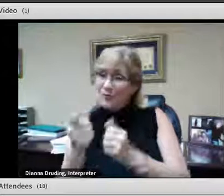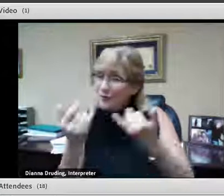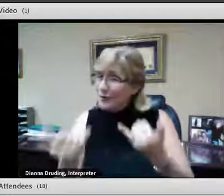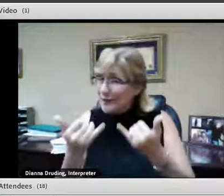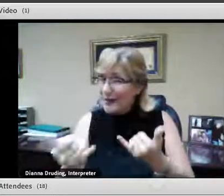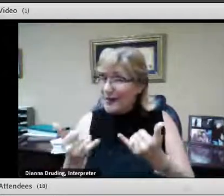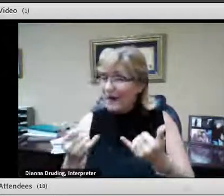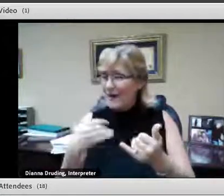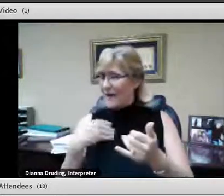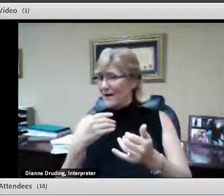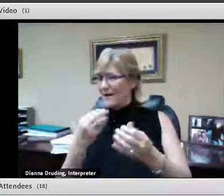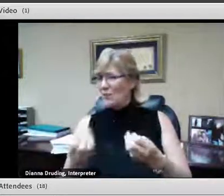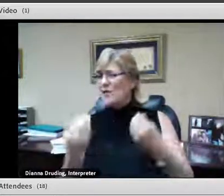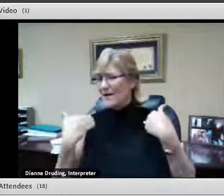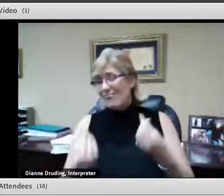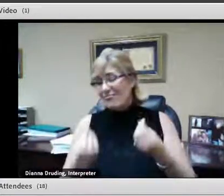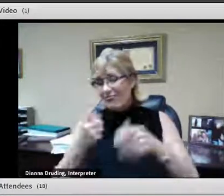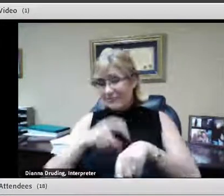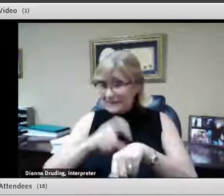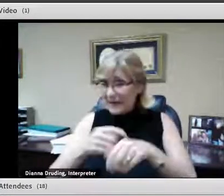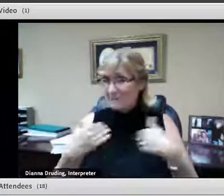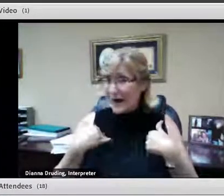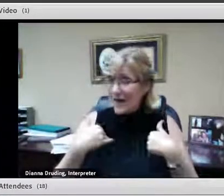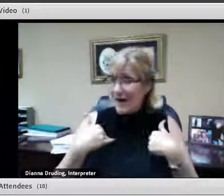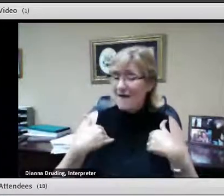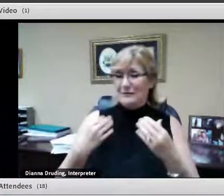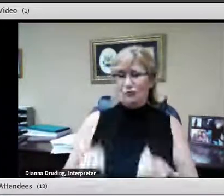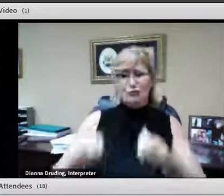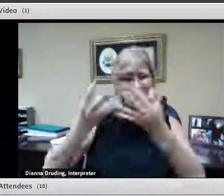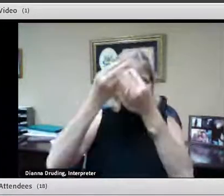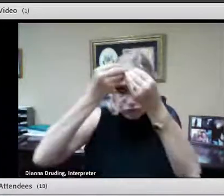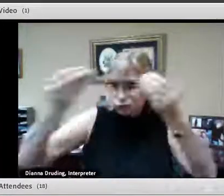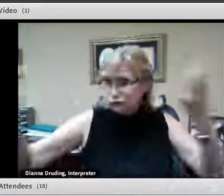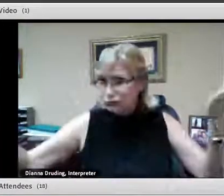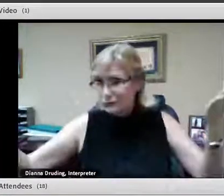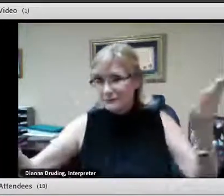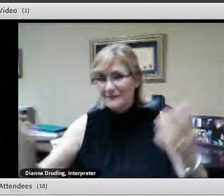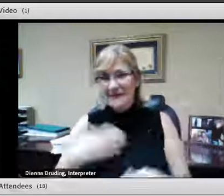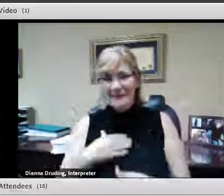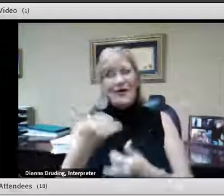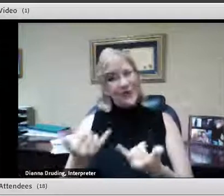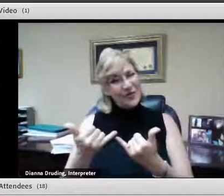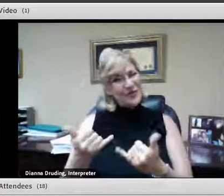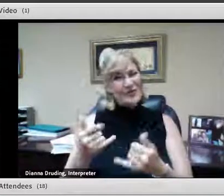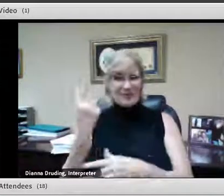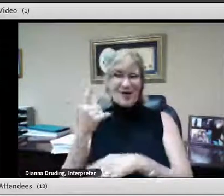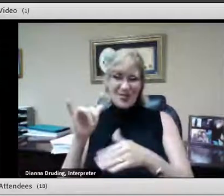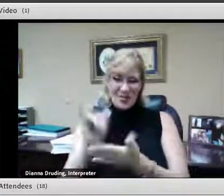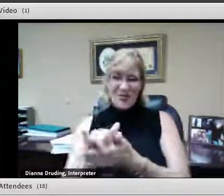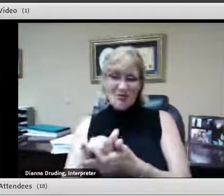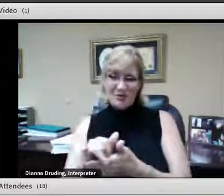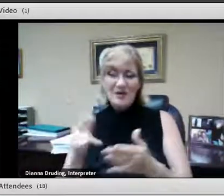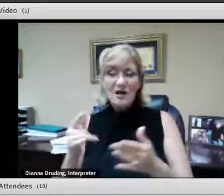Occasionally, we do webinars where we just have way too much information. This is one of those. So, we're going to have lots of games